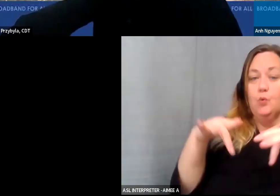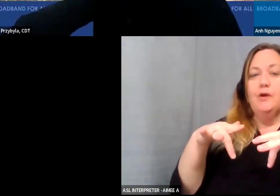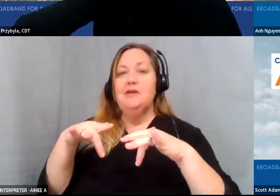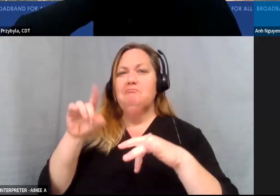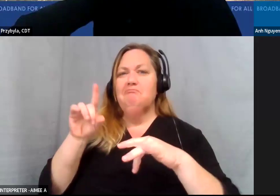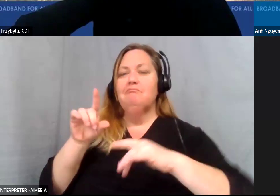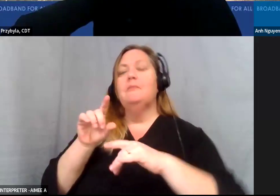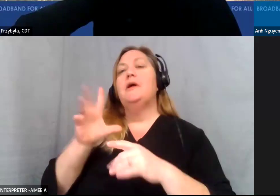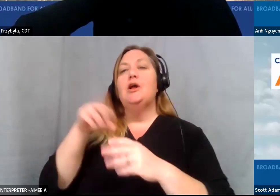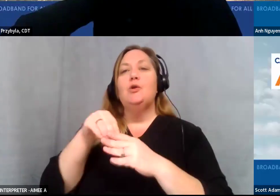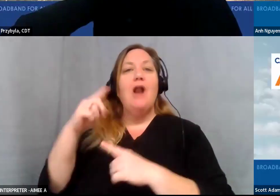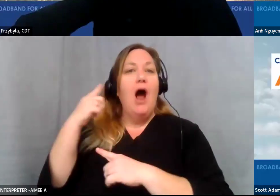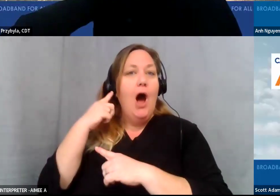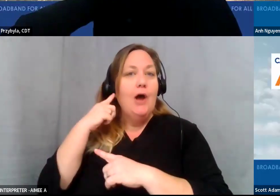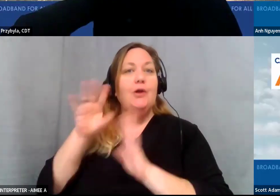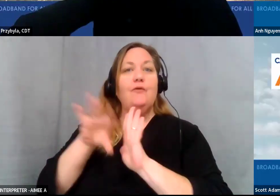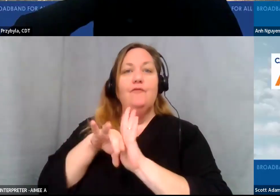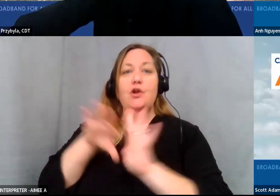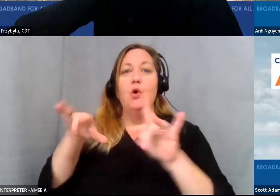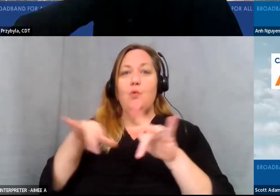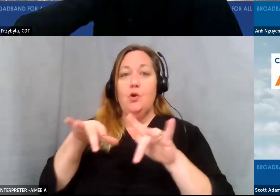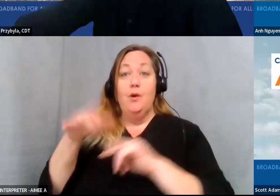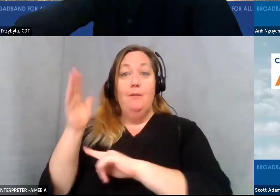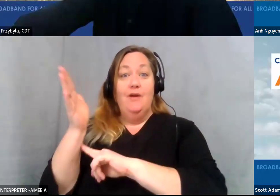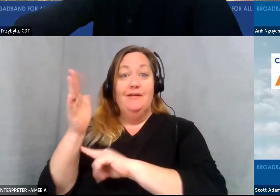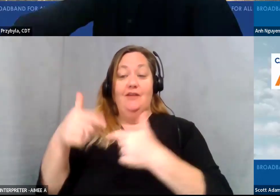The audio recording the video recording presentation slides and transcript will